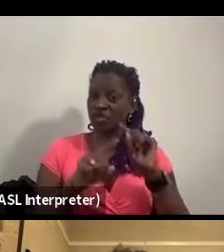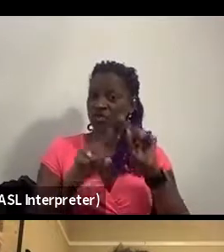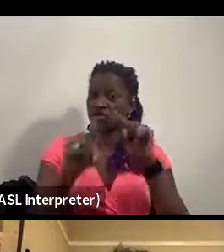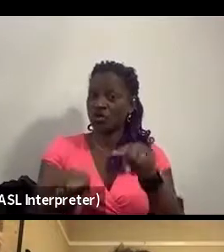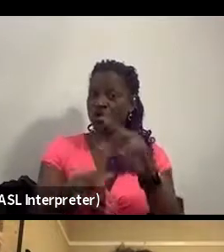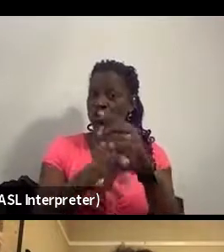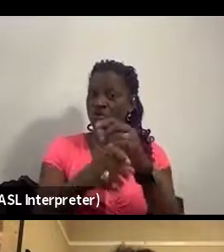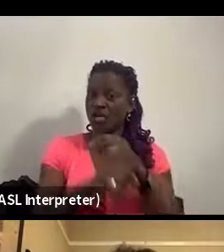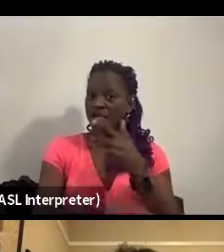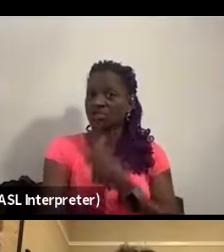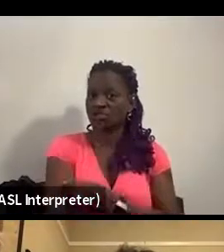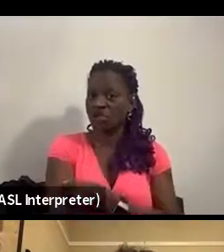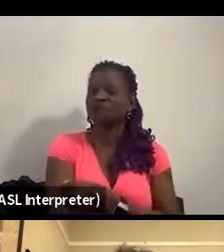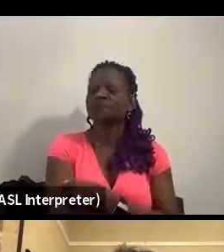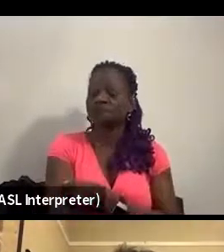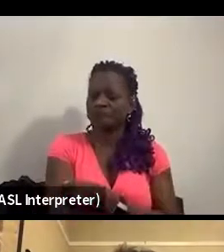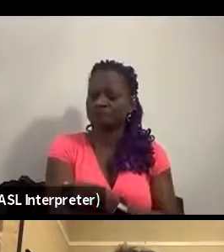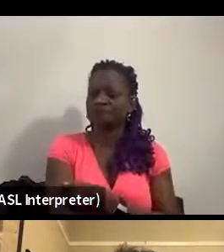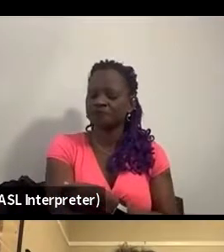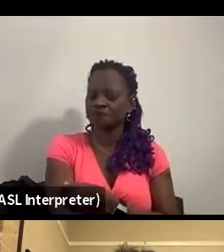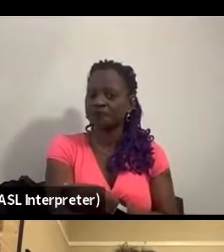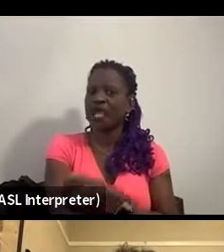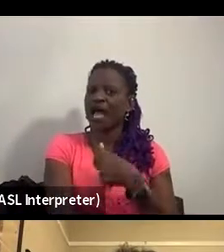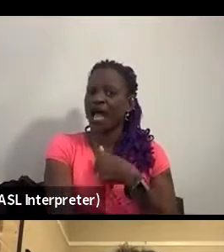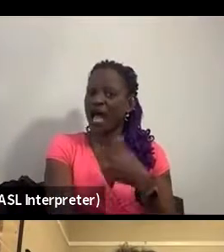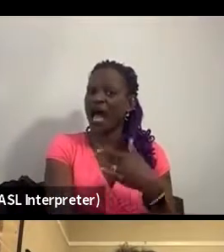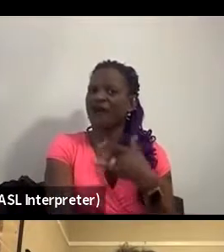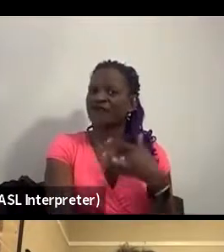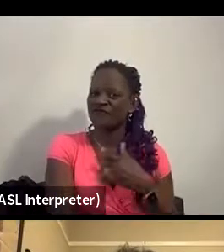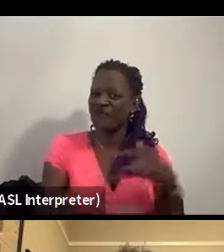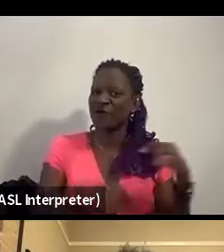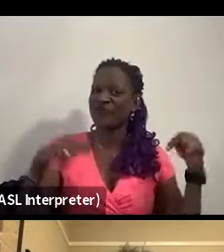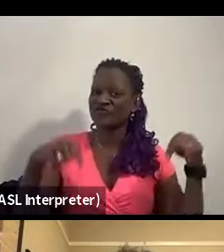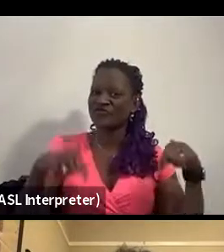And I got to say that I think our county has been doing just a stellar job given